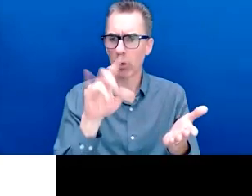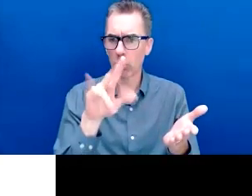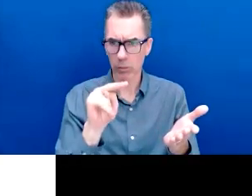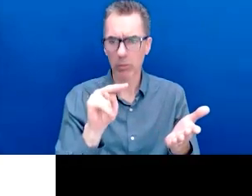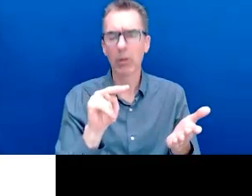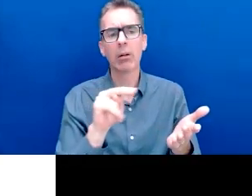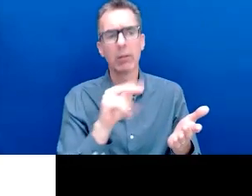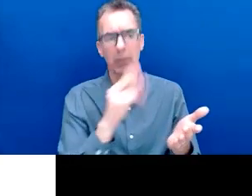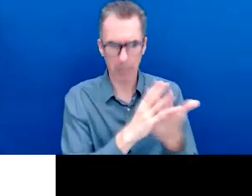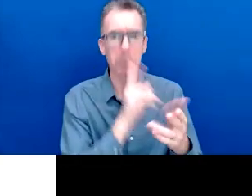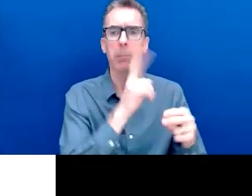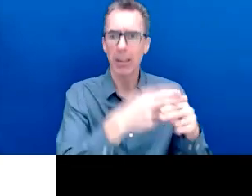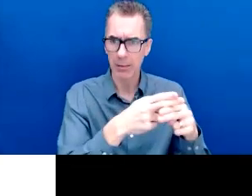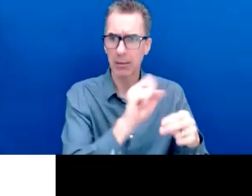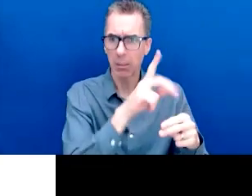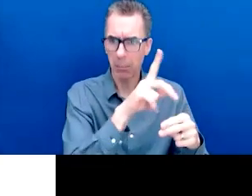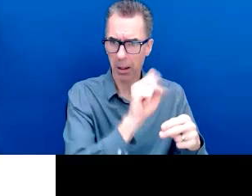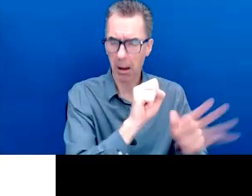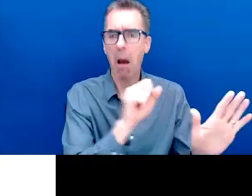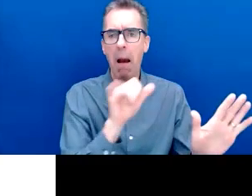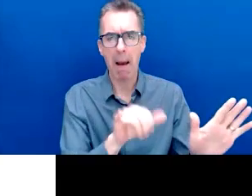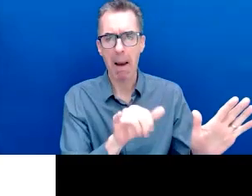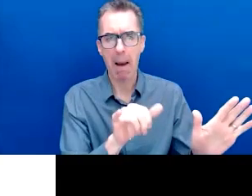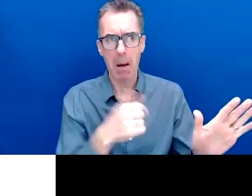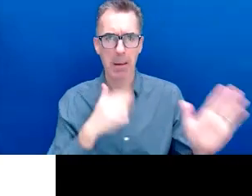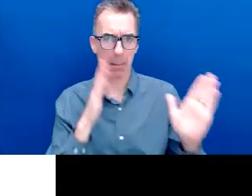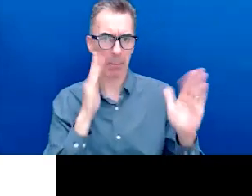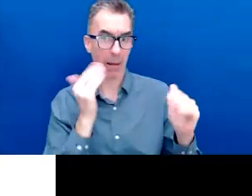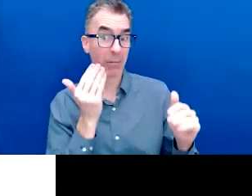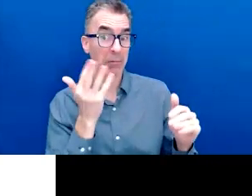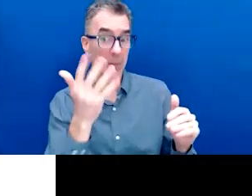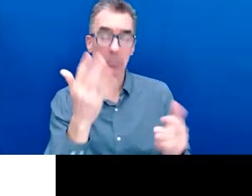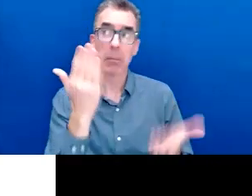And so we expect that in the future, there will be some legislation on,